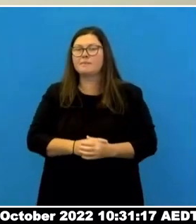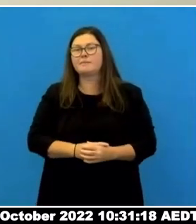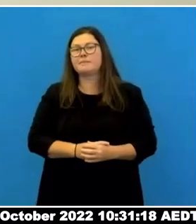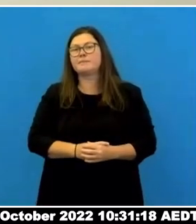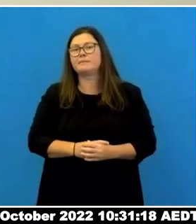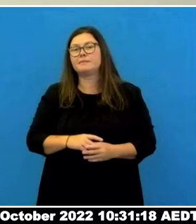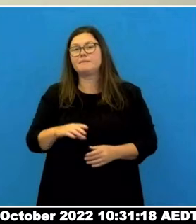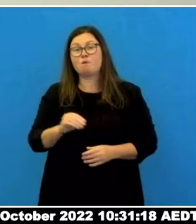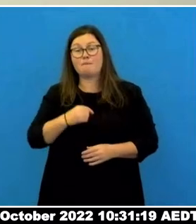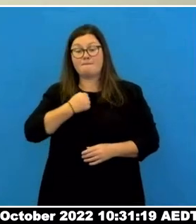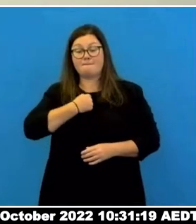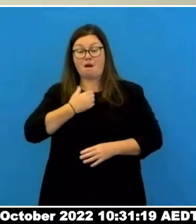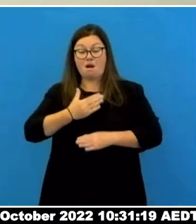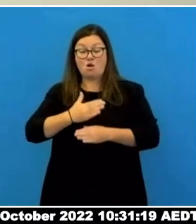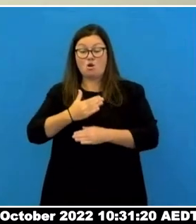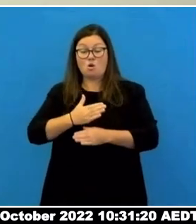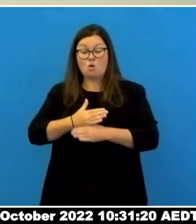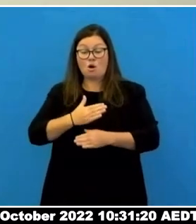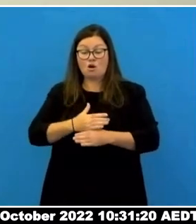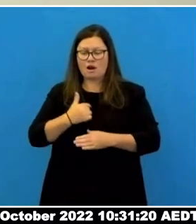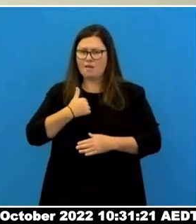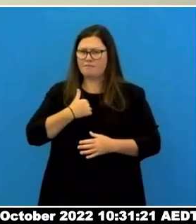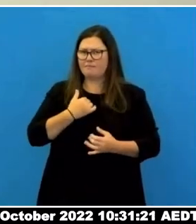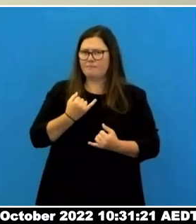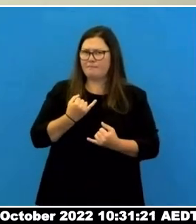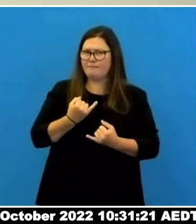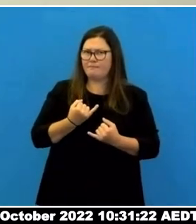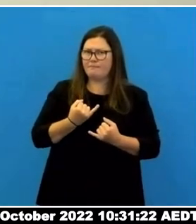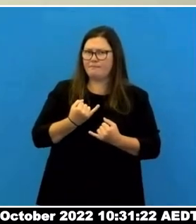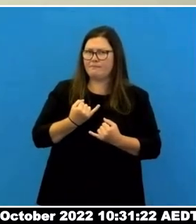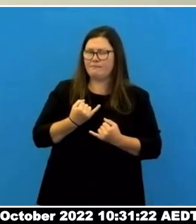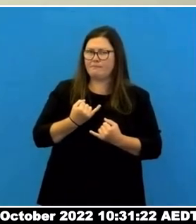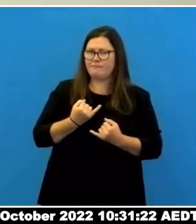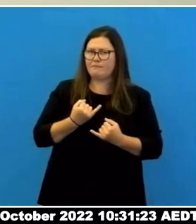I'm keen to ensure that we, number one, provide for a protection